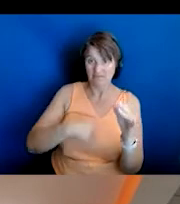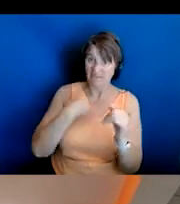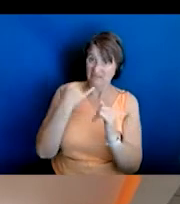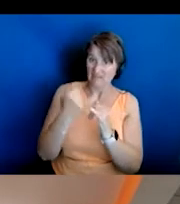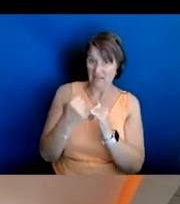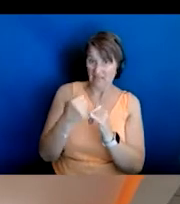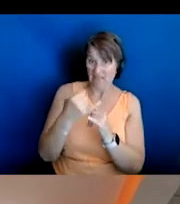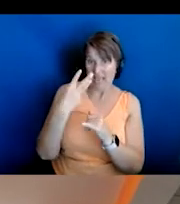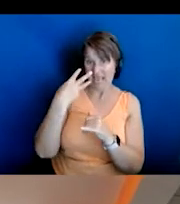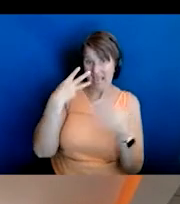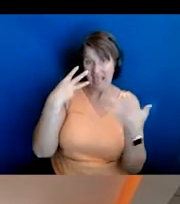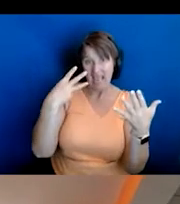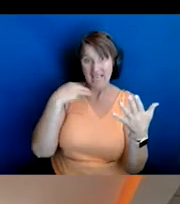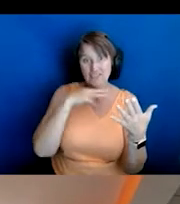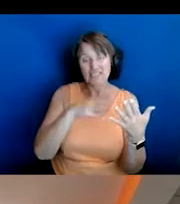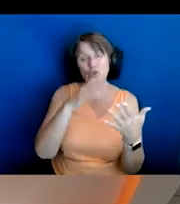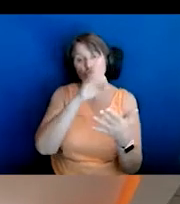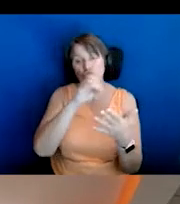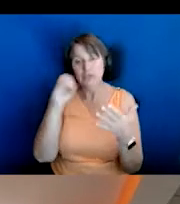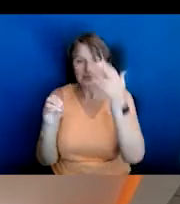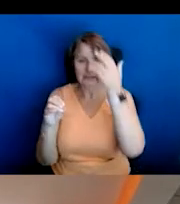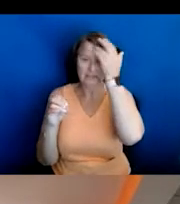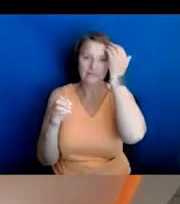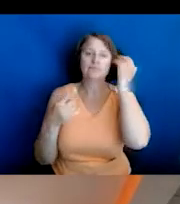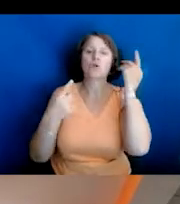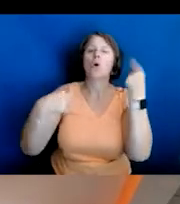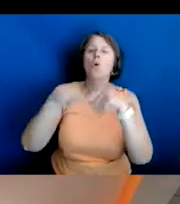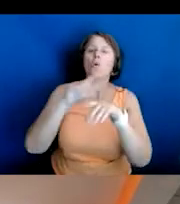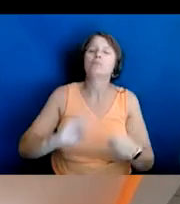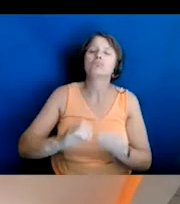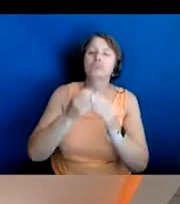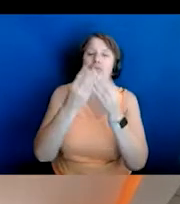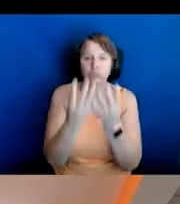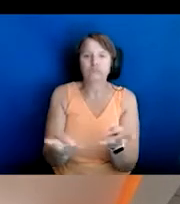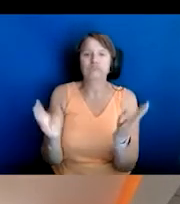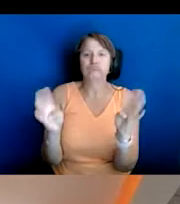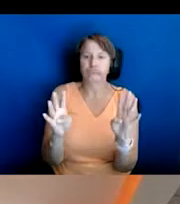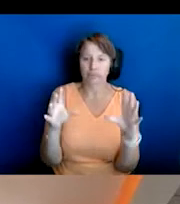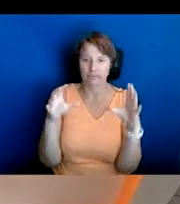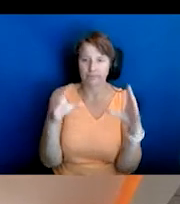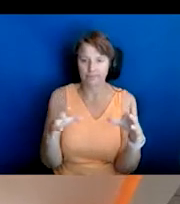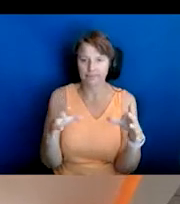So, at this point, we formed a board, very civilised board that ate raised bread.